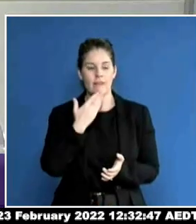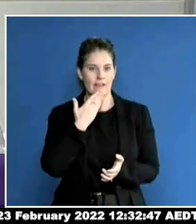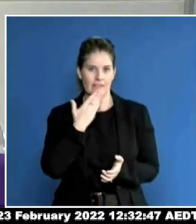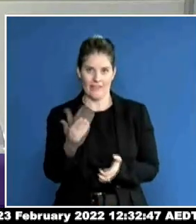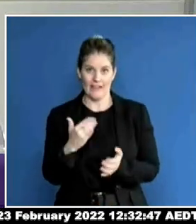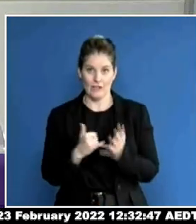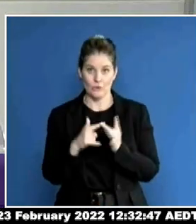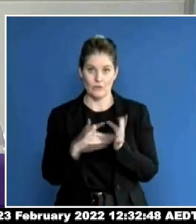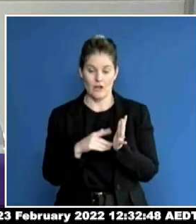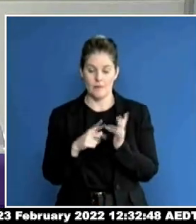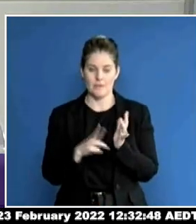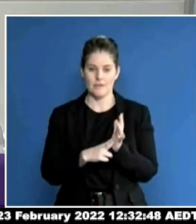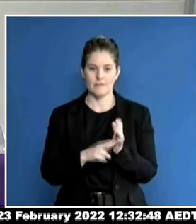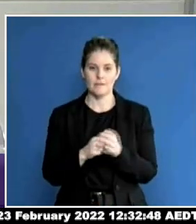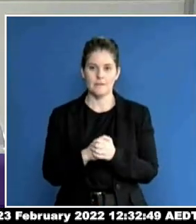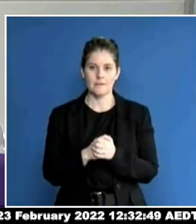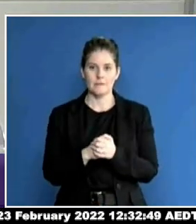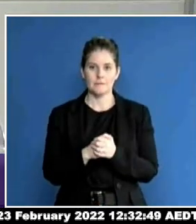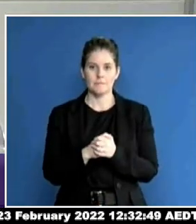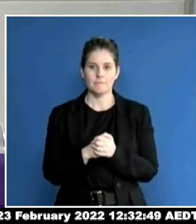Organisational culture does need to change.